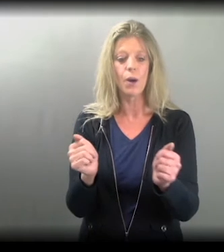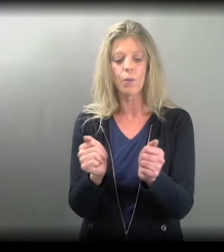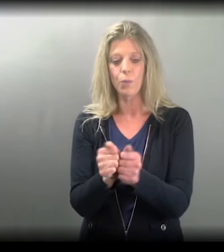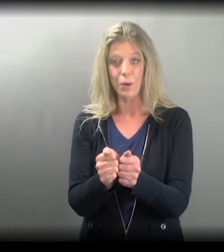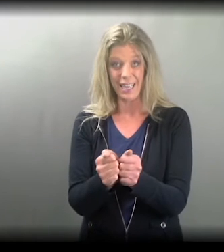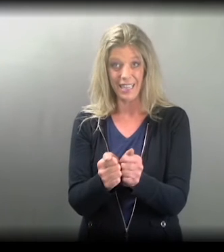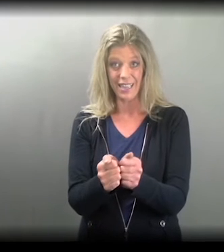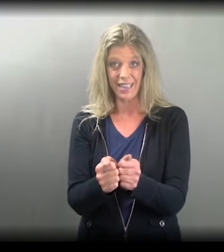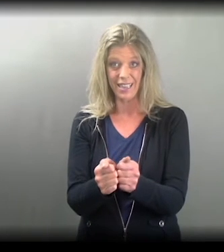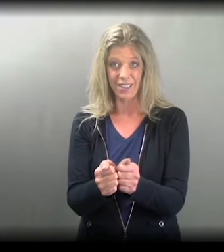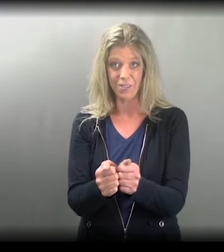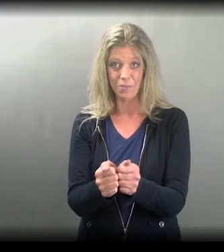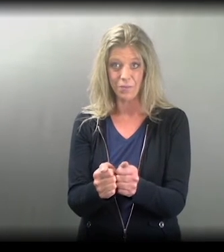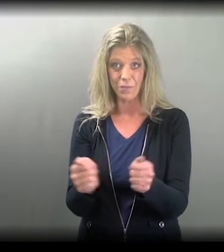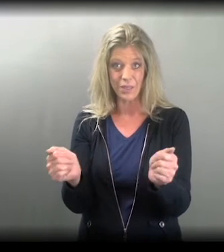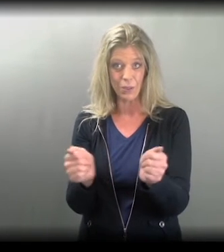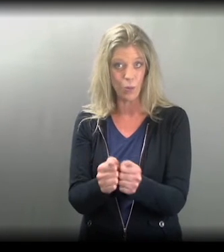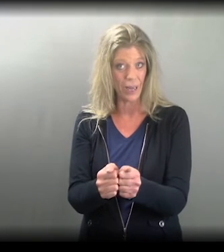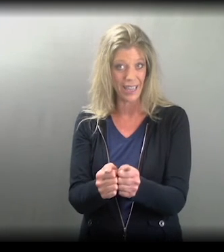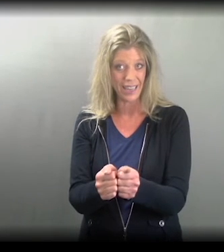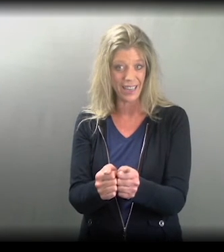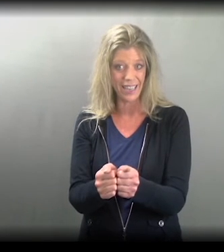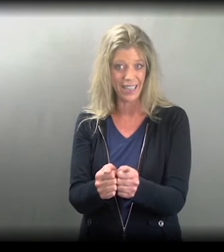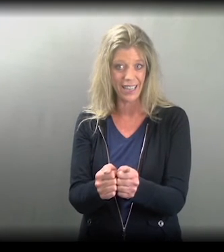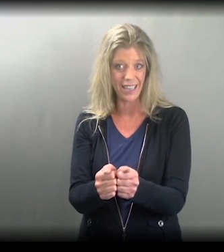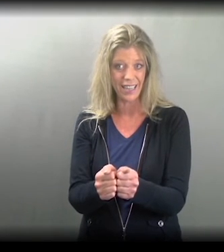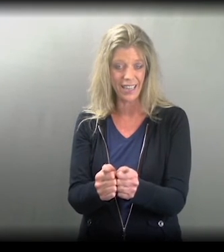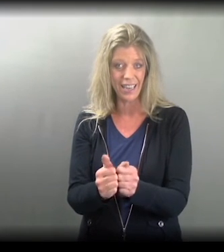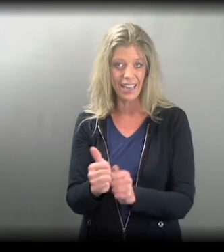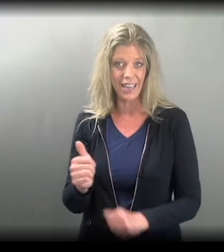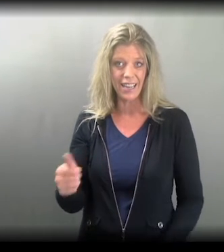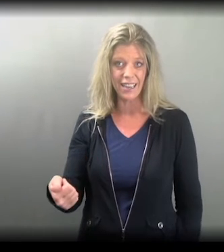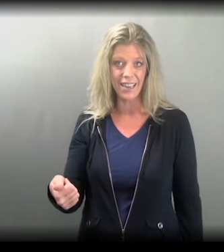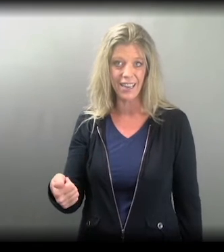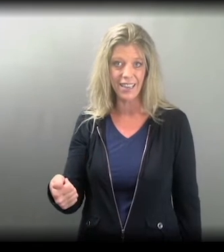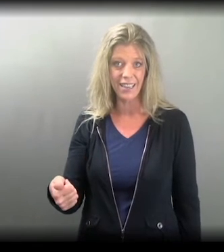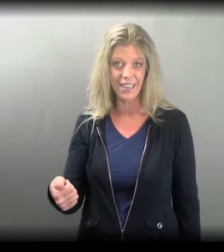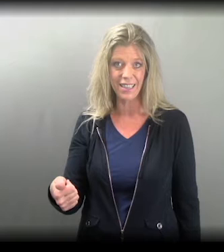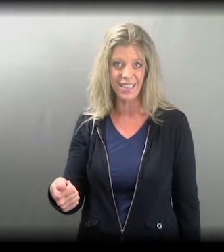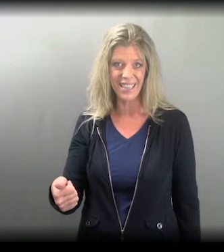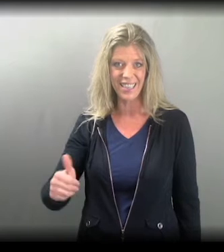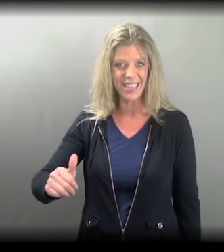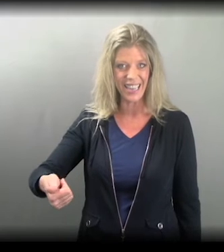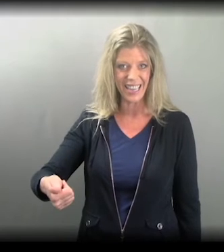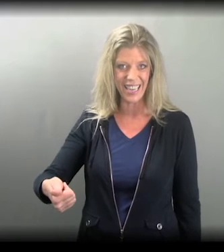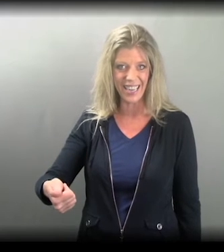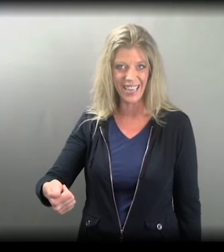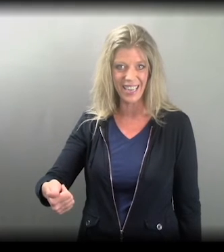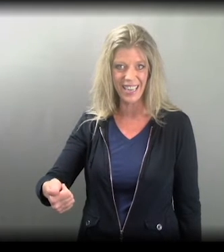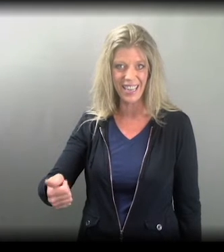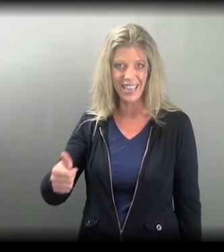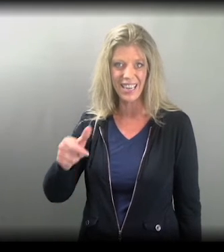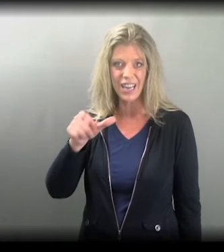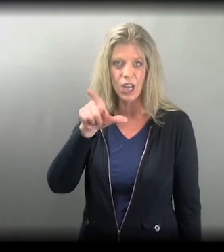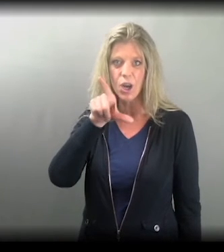WITH THE